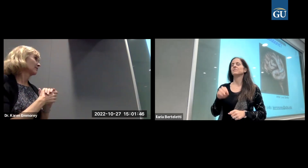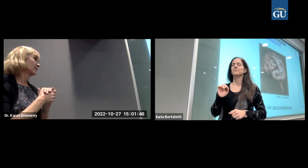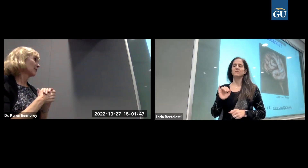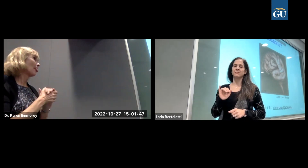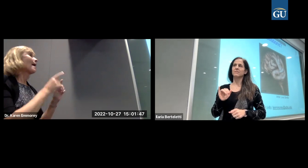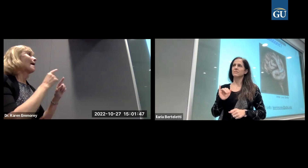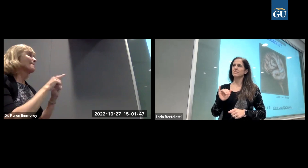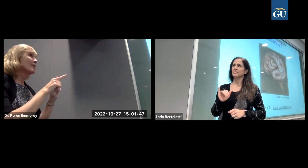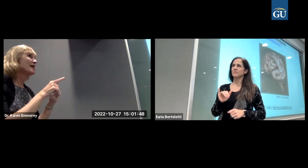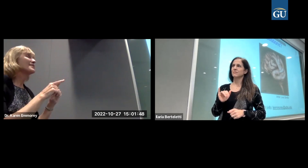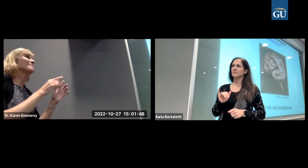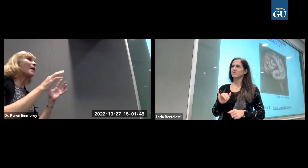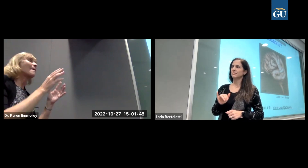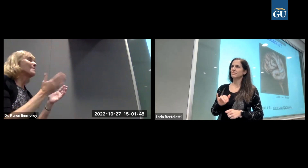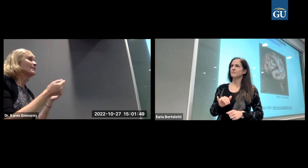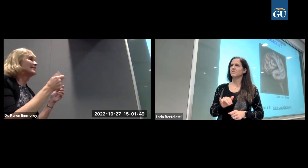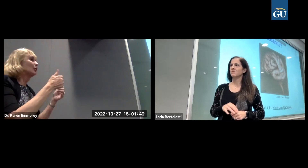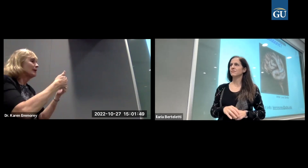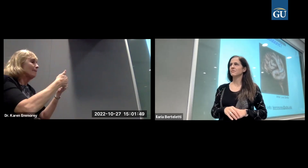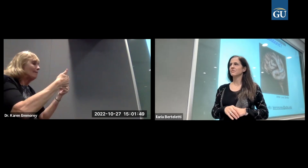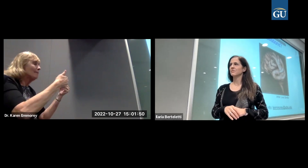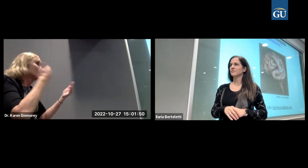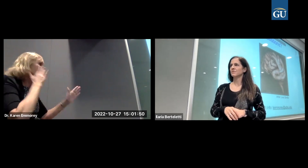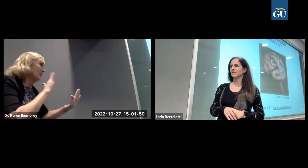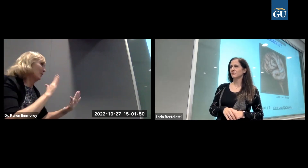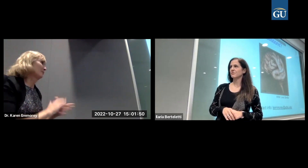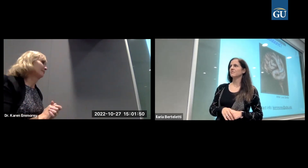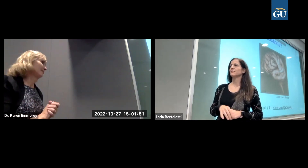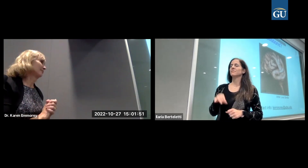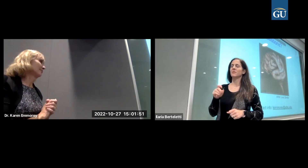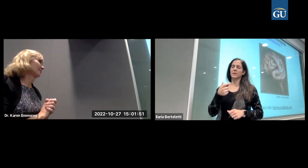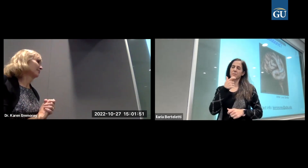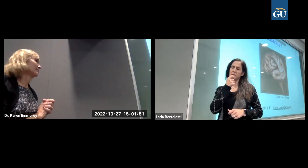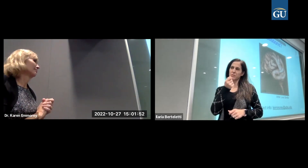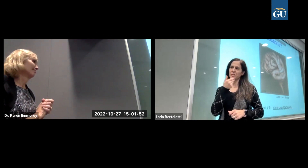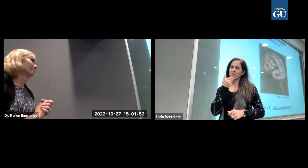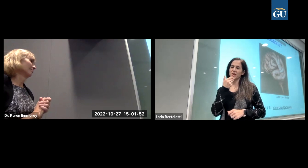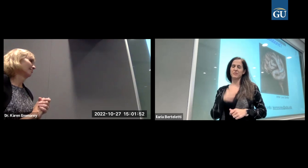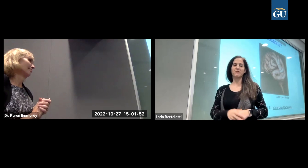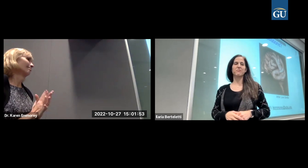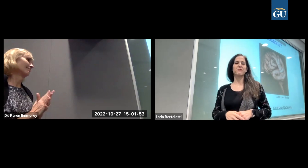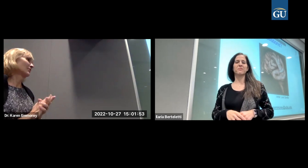Thank you. I see we have additional questions from the audience here. Let me just